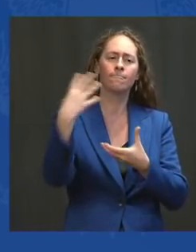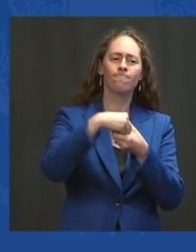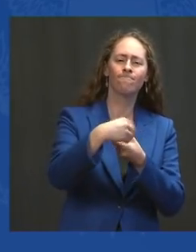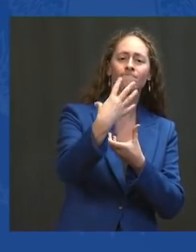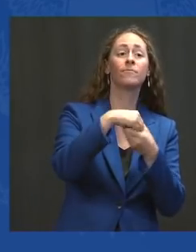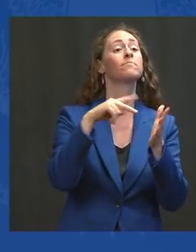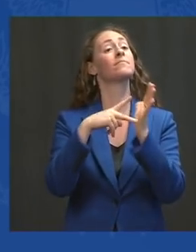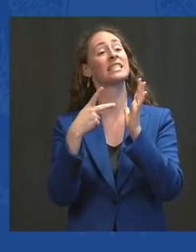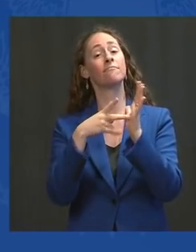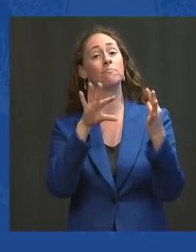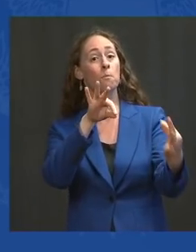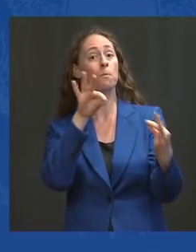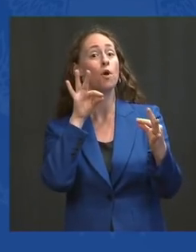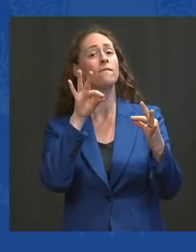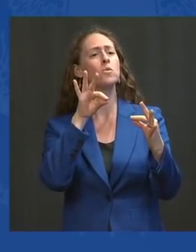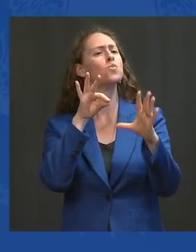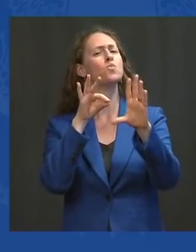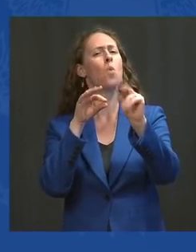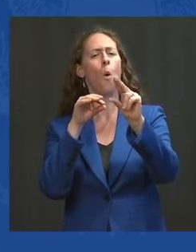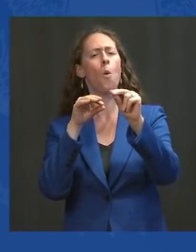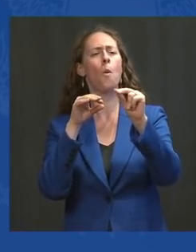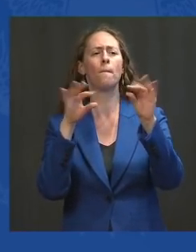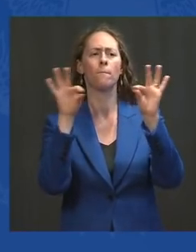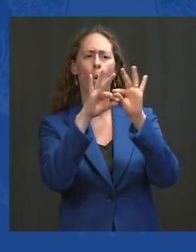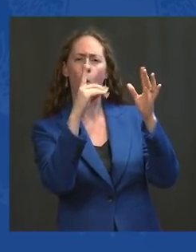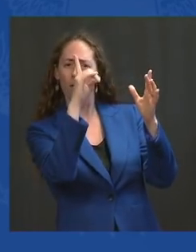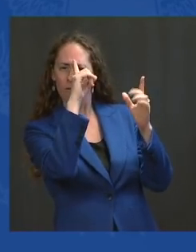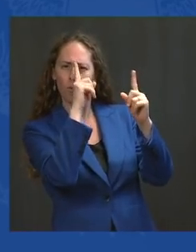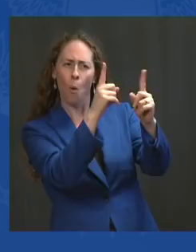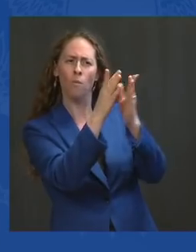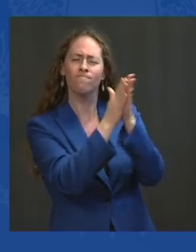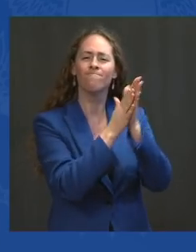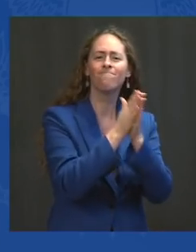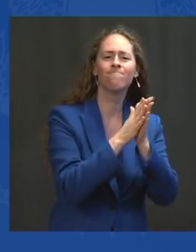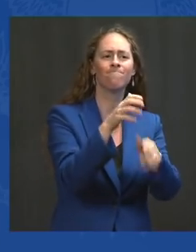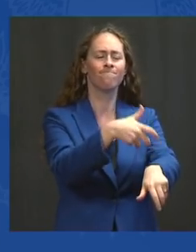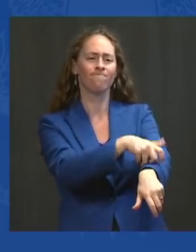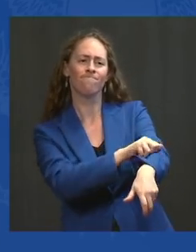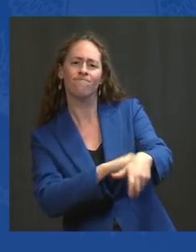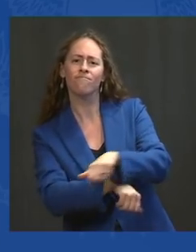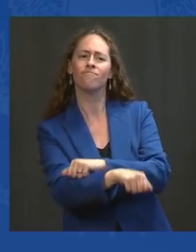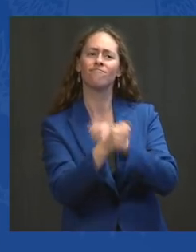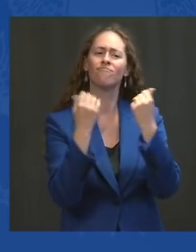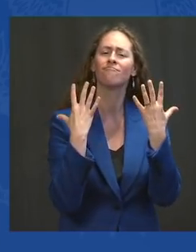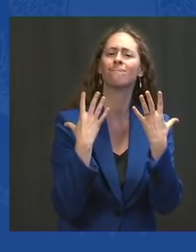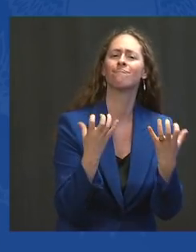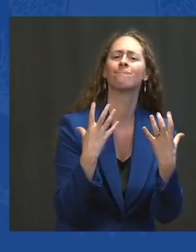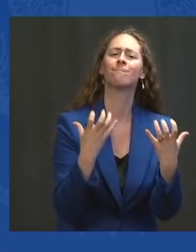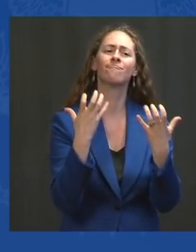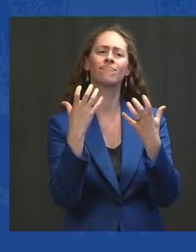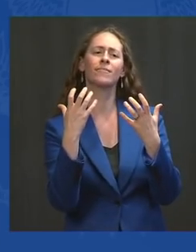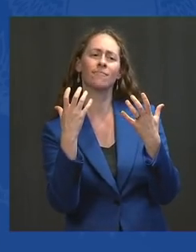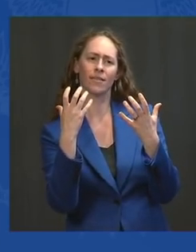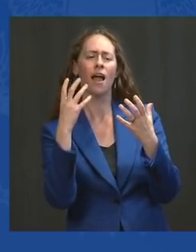as much as by goodness and grace. But some things in America should be simple and straightforward.